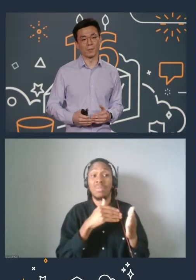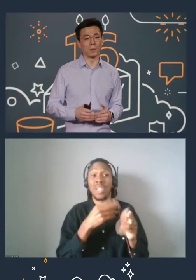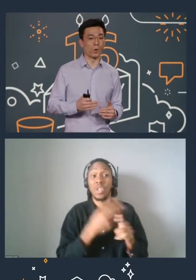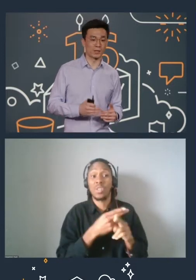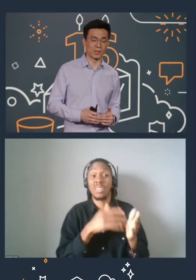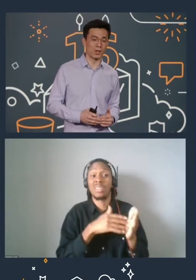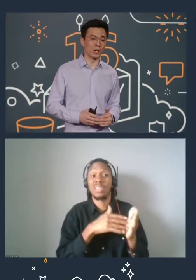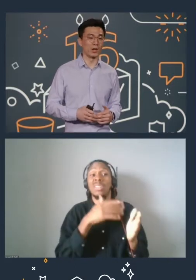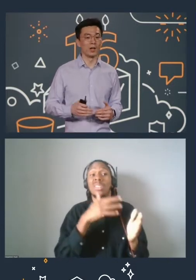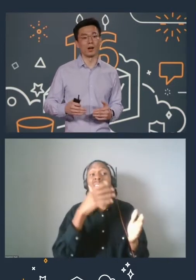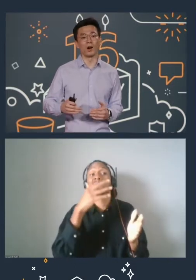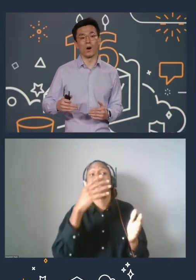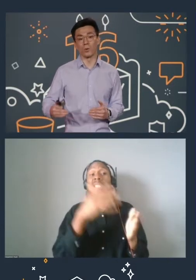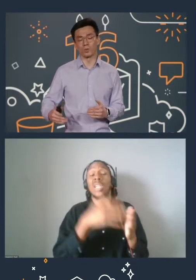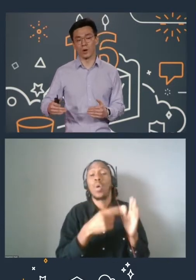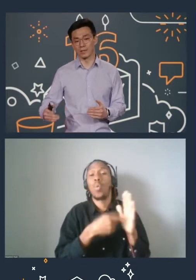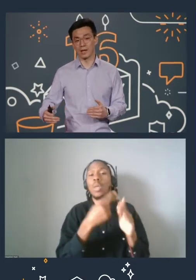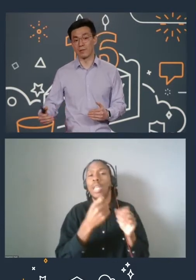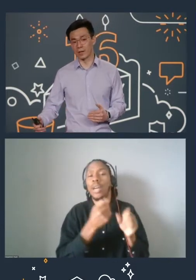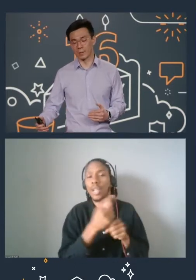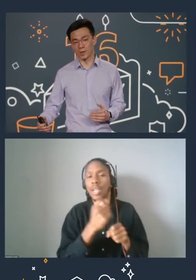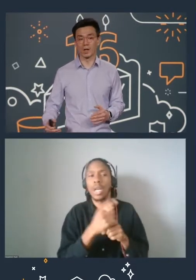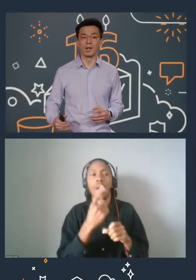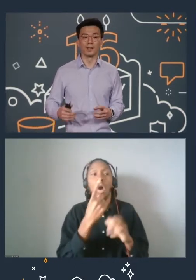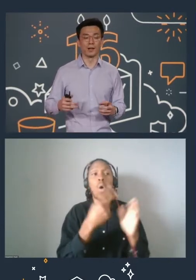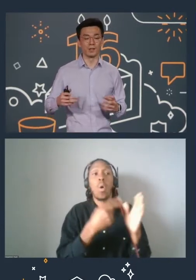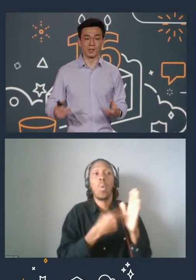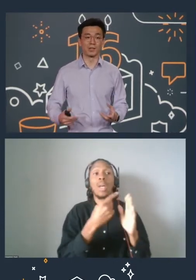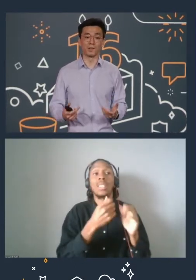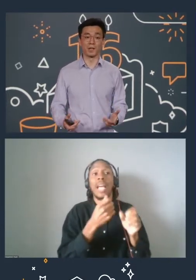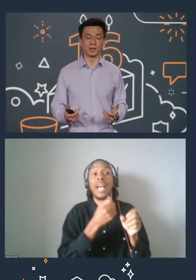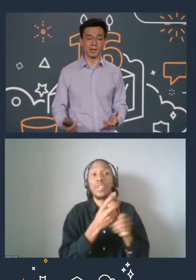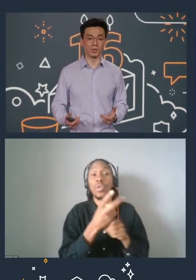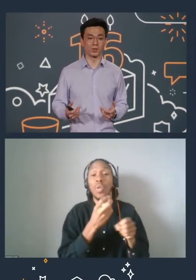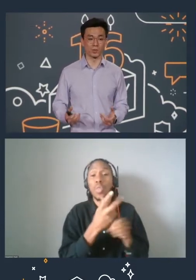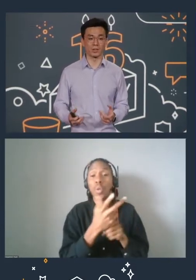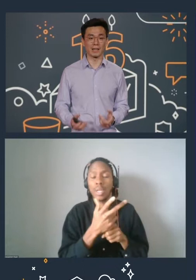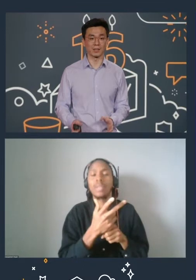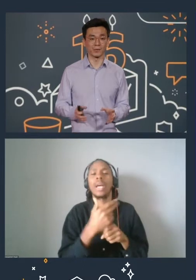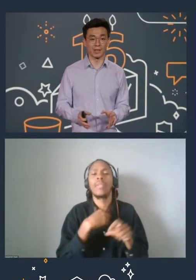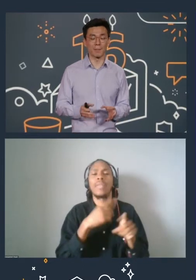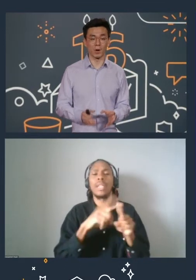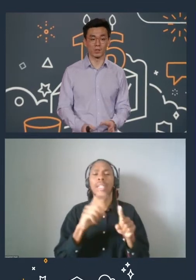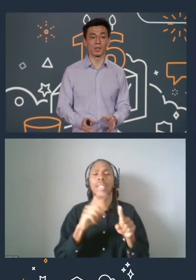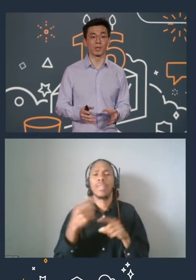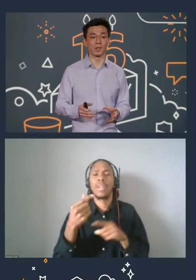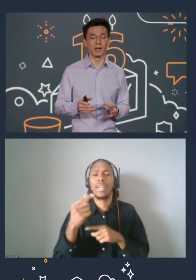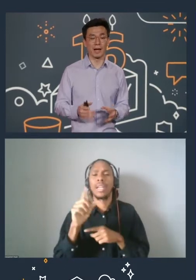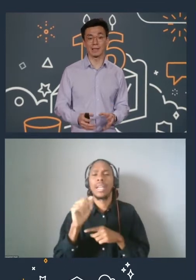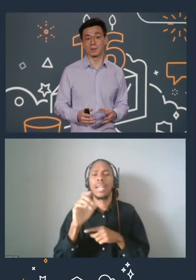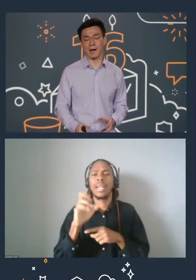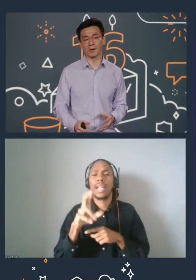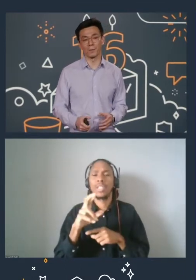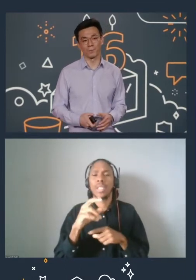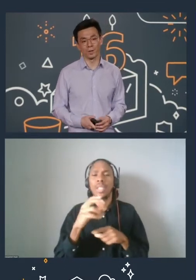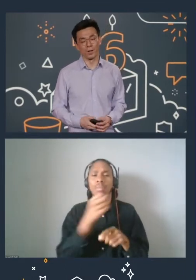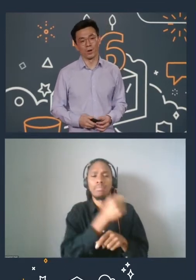I mean, once a year, almost once every couple year, there's different Glacier storage classes for that particular access pattern.